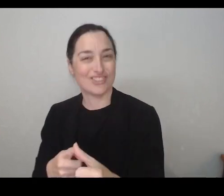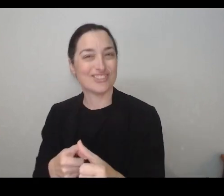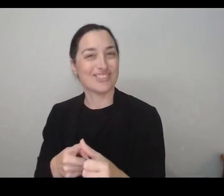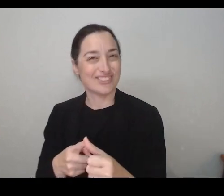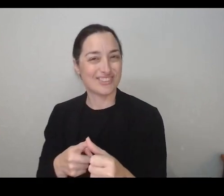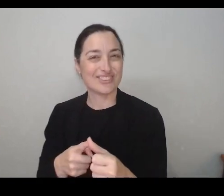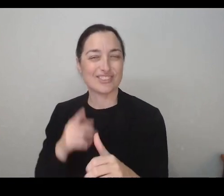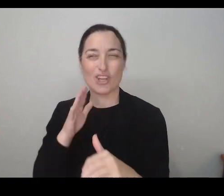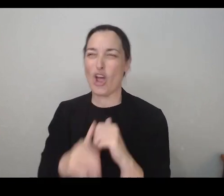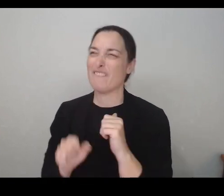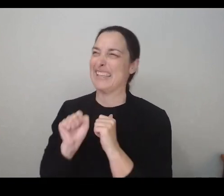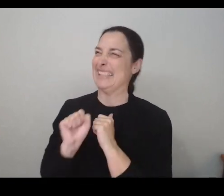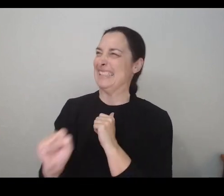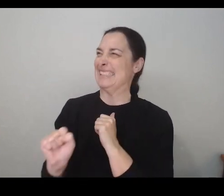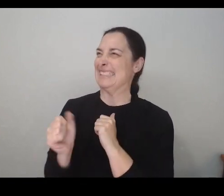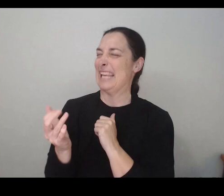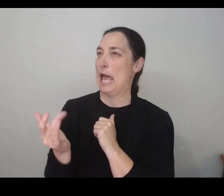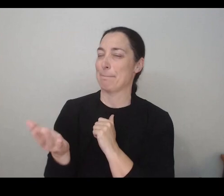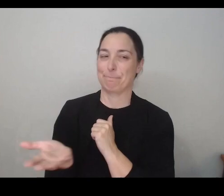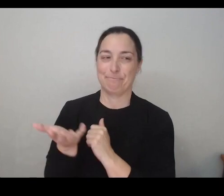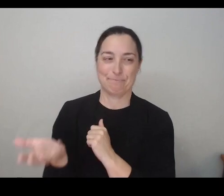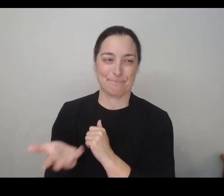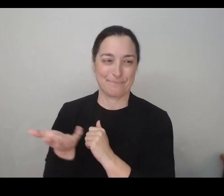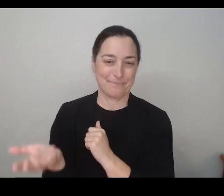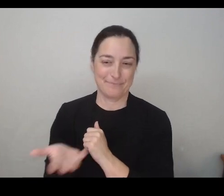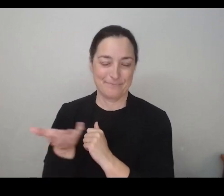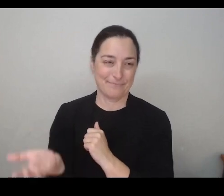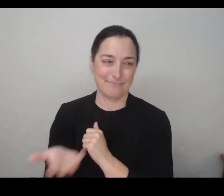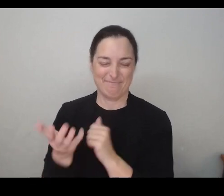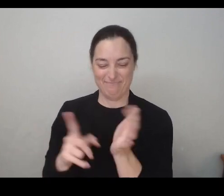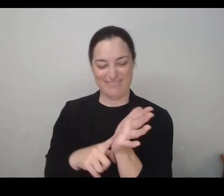I would say, well, legacy, but in the polemics way.